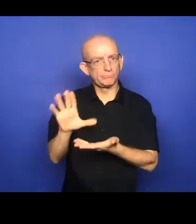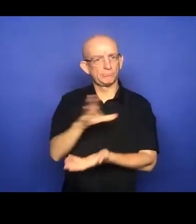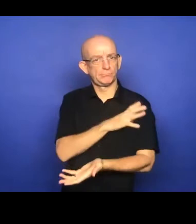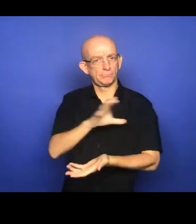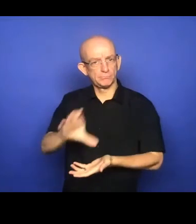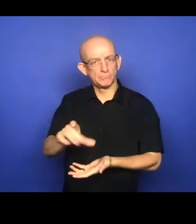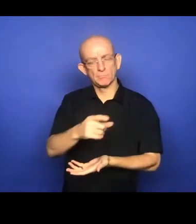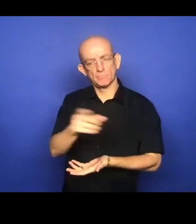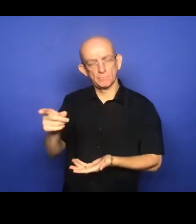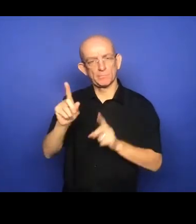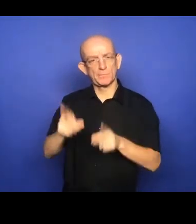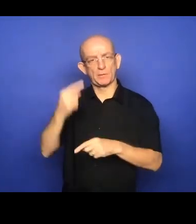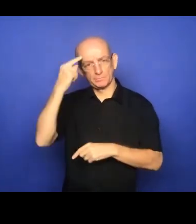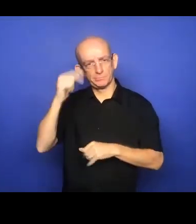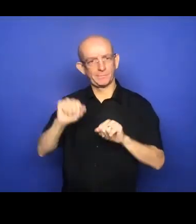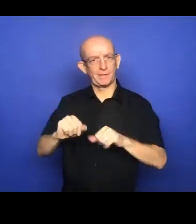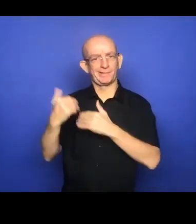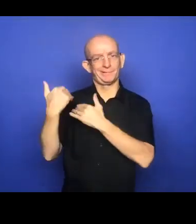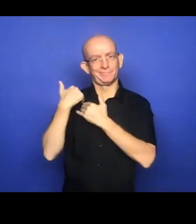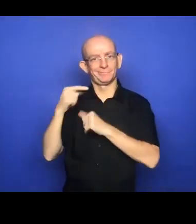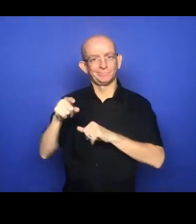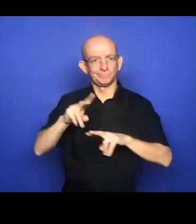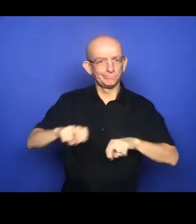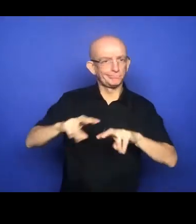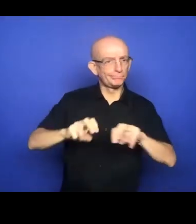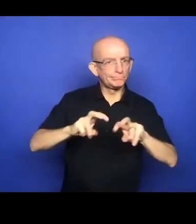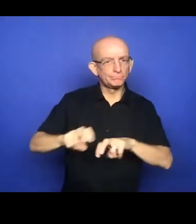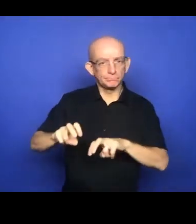as well as for DPOs, we had the WG questions in the 2019 census. From